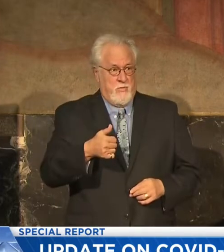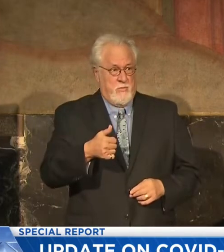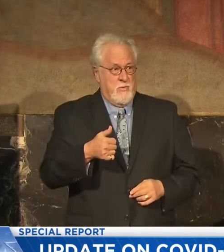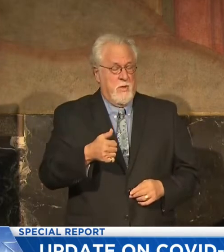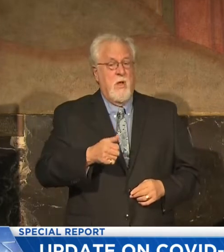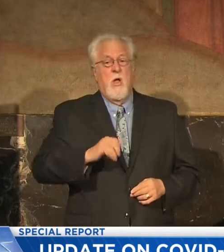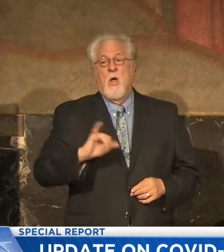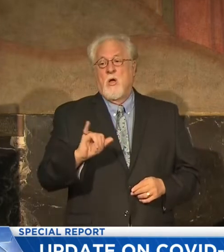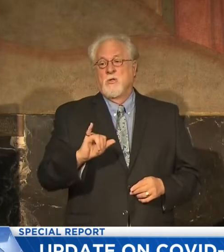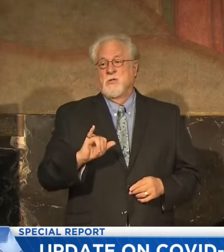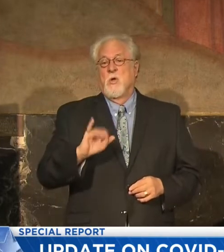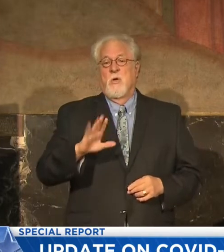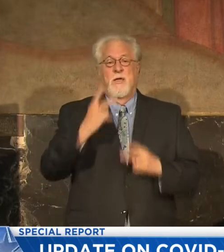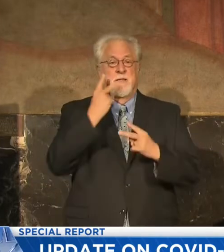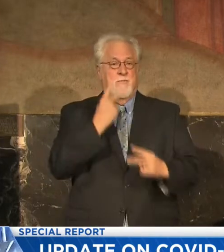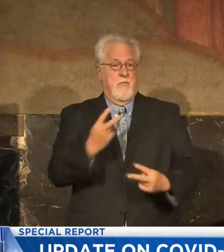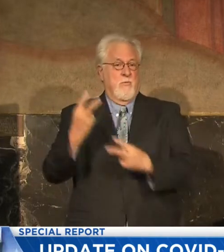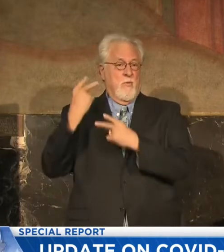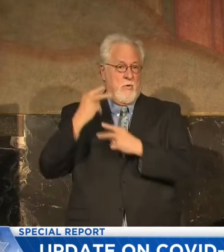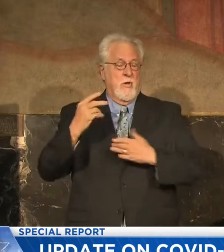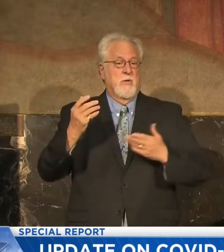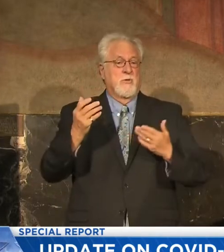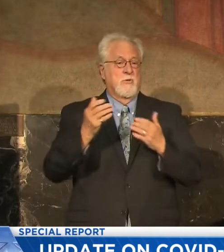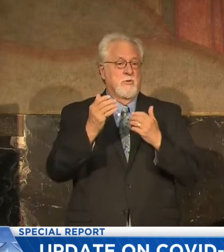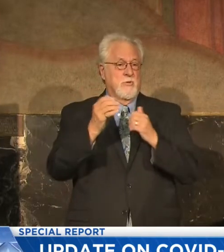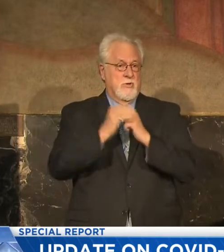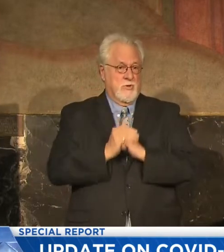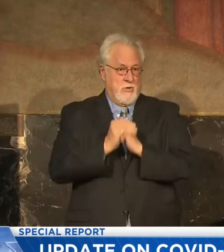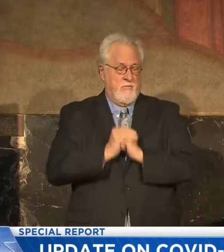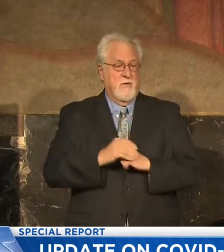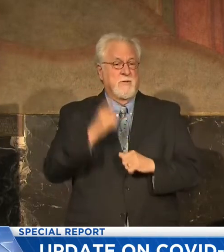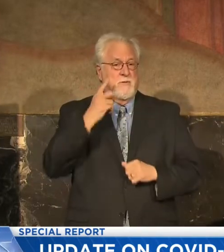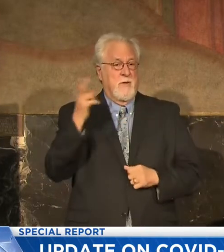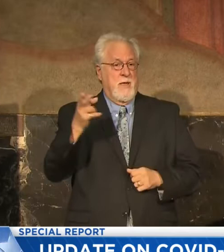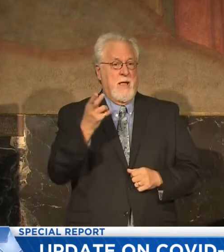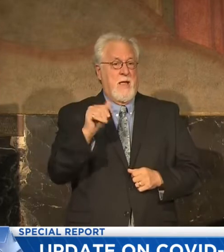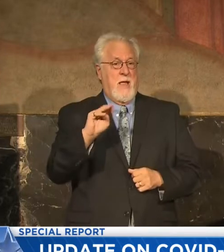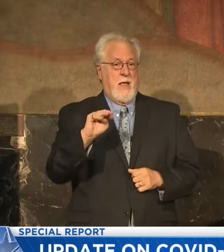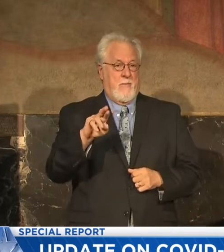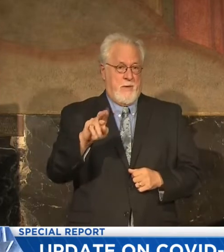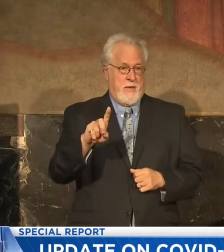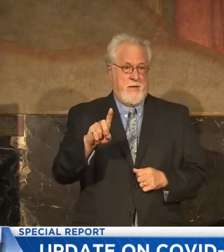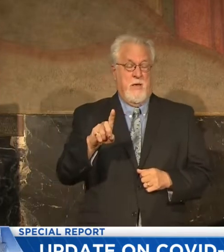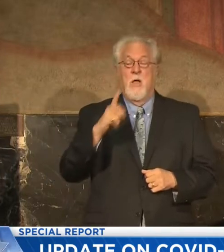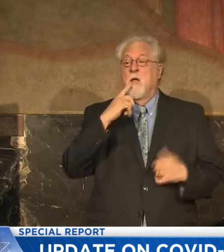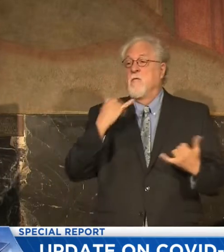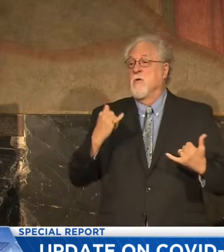FAMILY, I SHOULD SAY. I HAVE ORDERED THE FLAGS TO FLY AT HALF-STAFF IN HIS HONOR